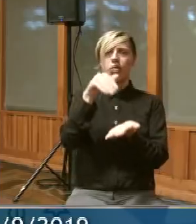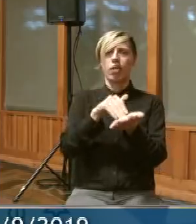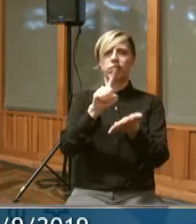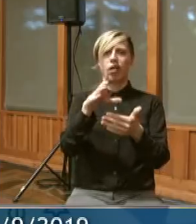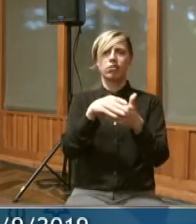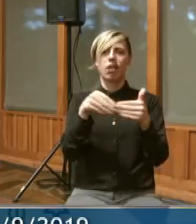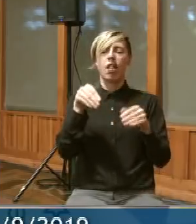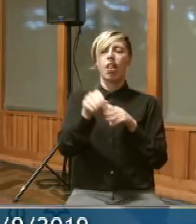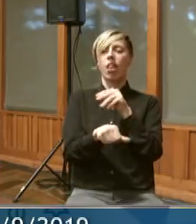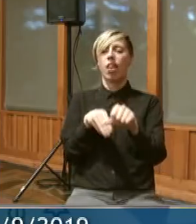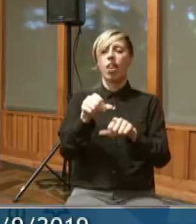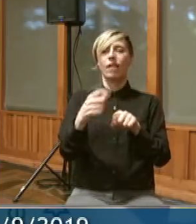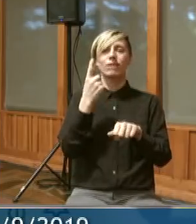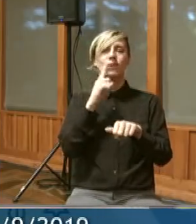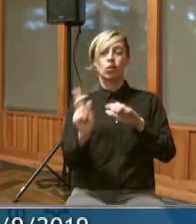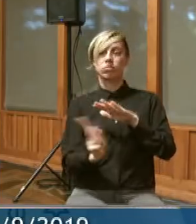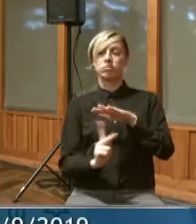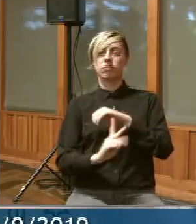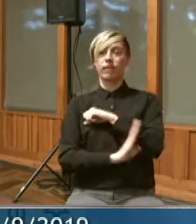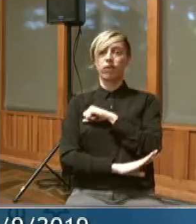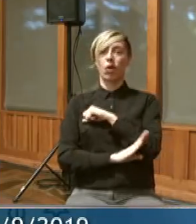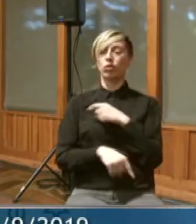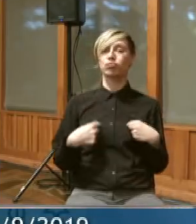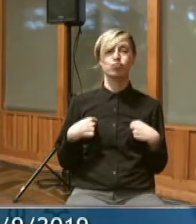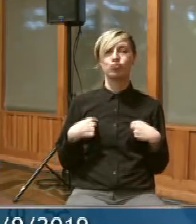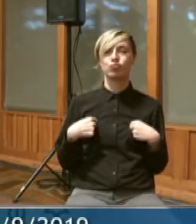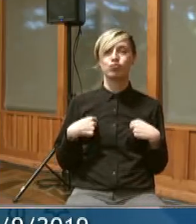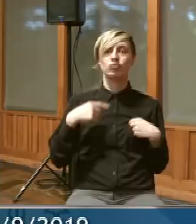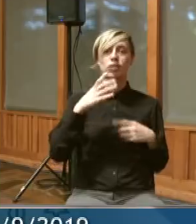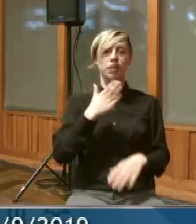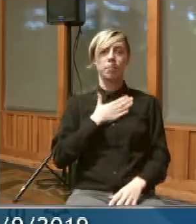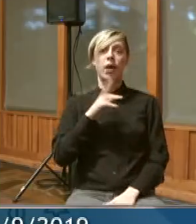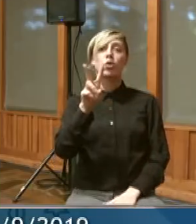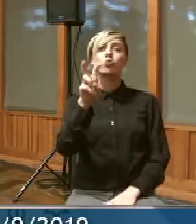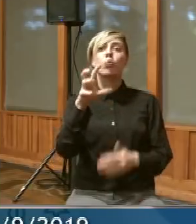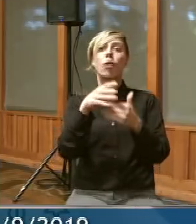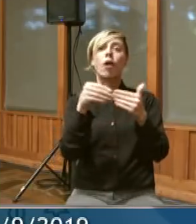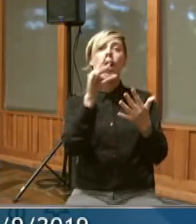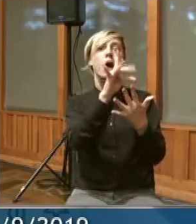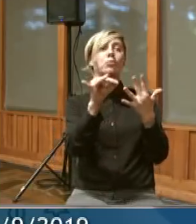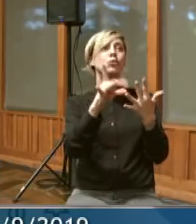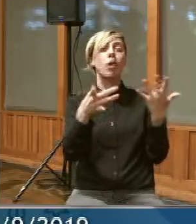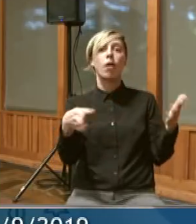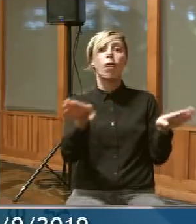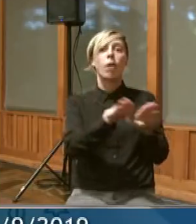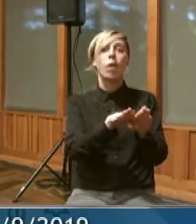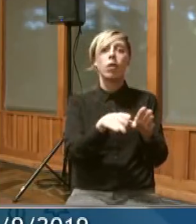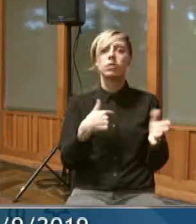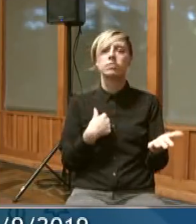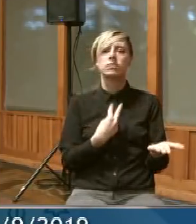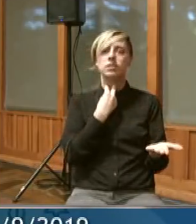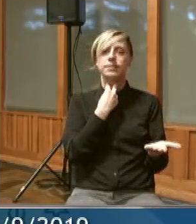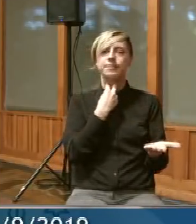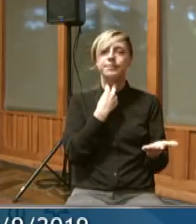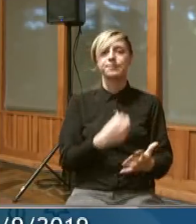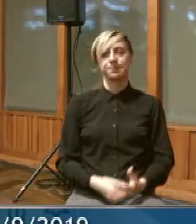RICH. I'M ON OHP. I DON'T HAVE $1100 TO AFFORD PRESCHOOL IN THE FALL WHEN YOU